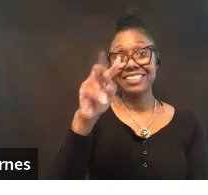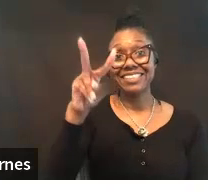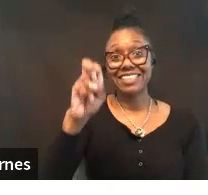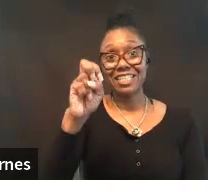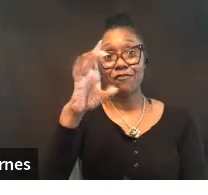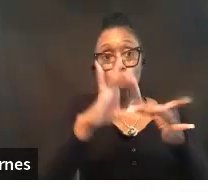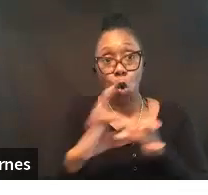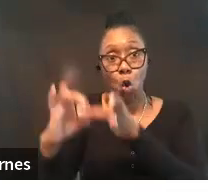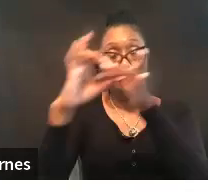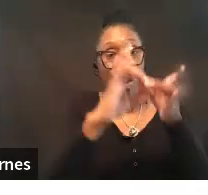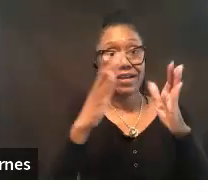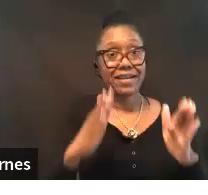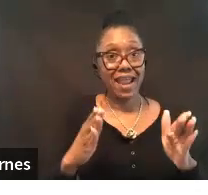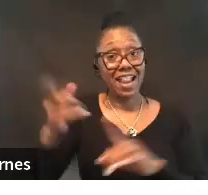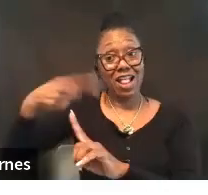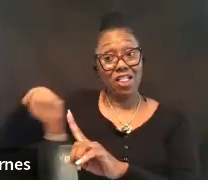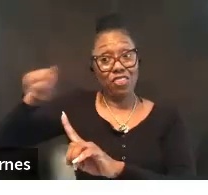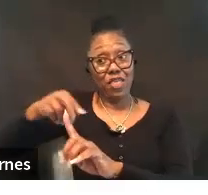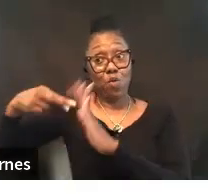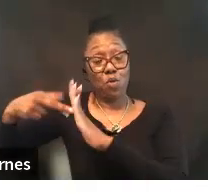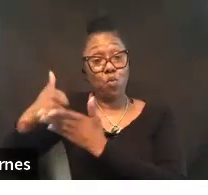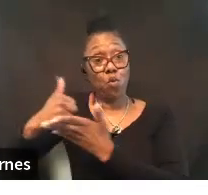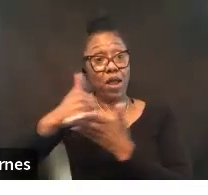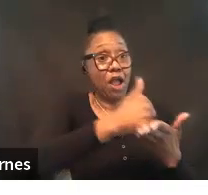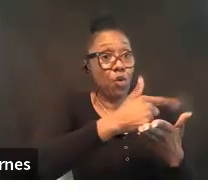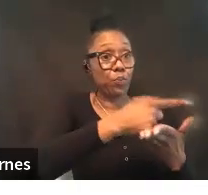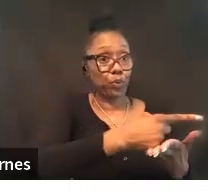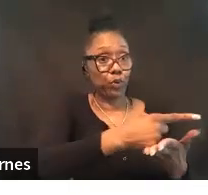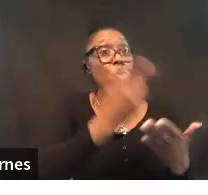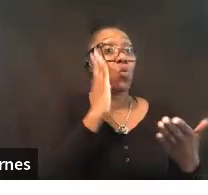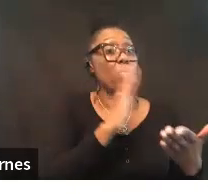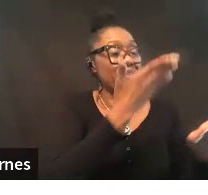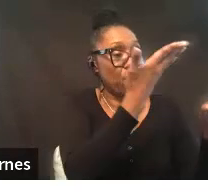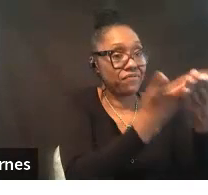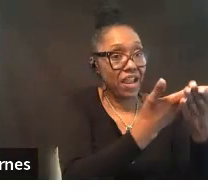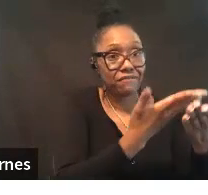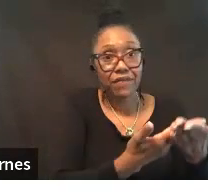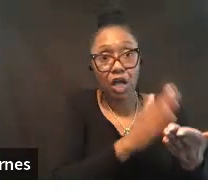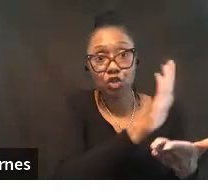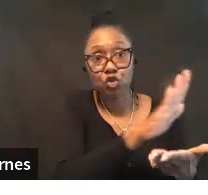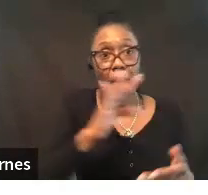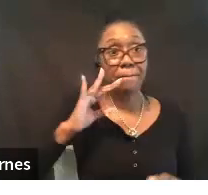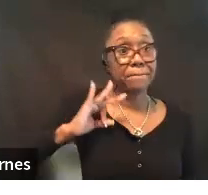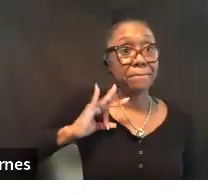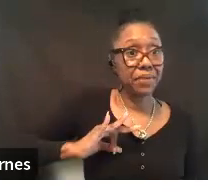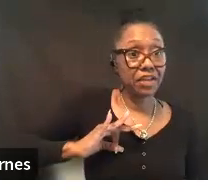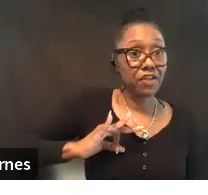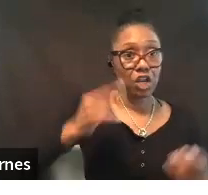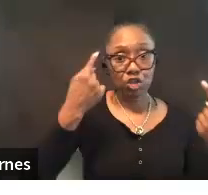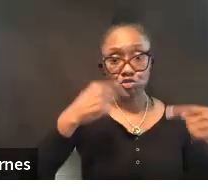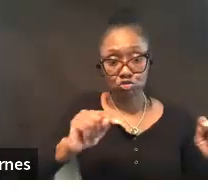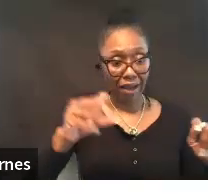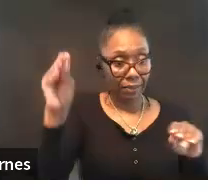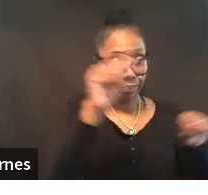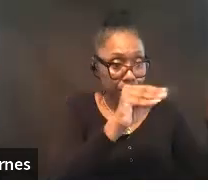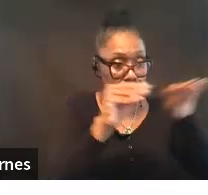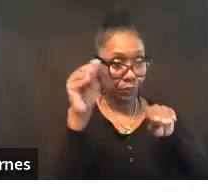The first thing they're going to do is verify all of the benefits that you have and try to gather information about those benefits.